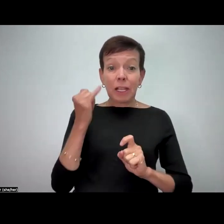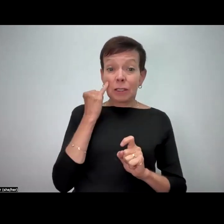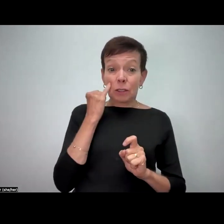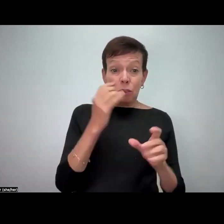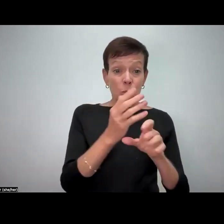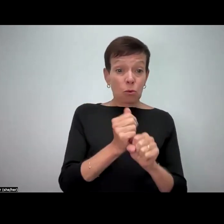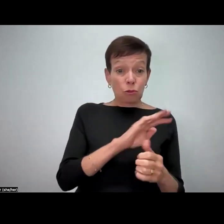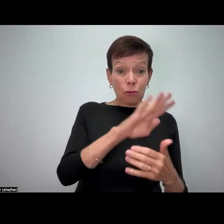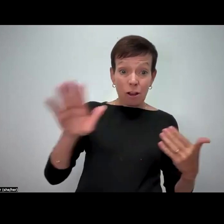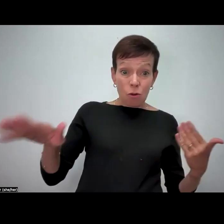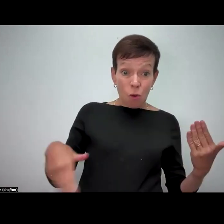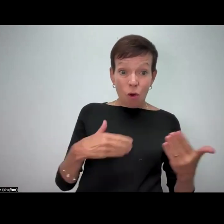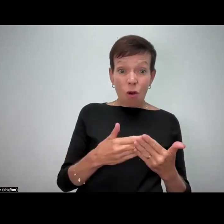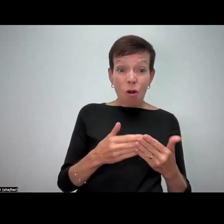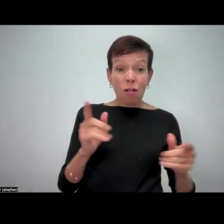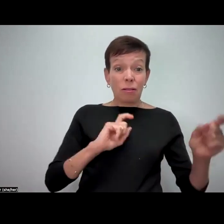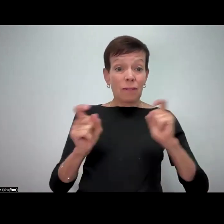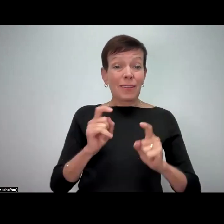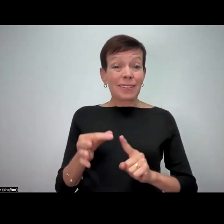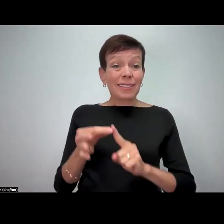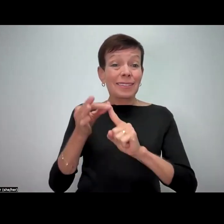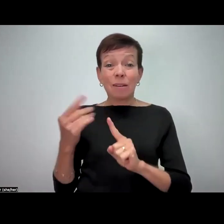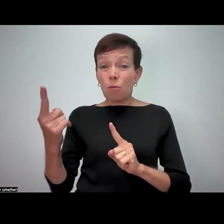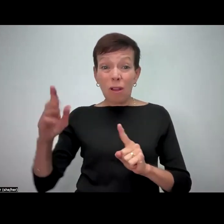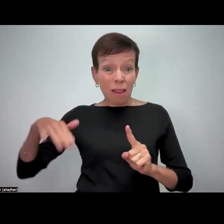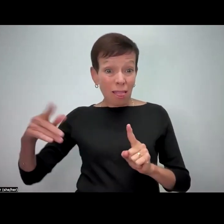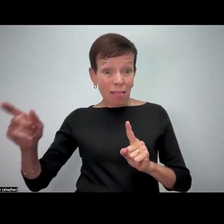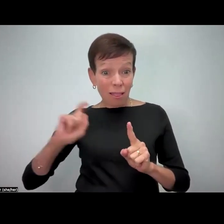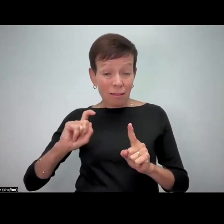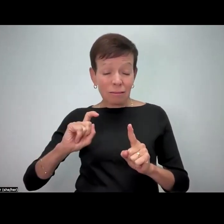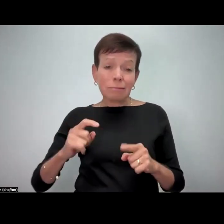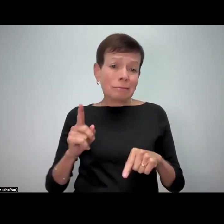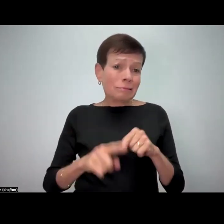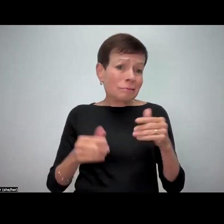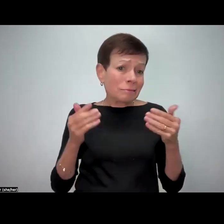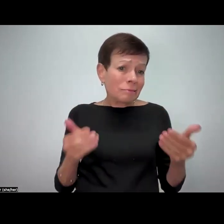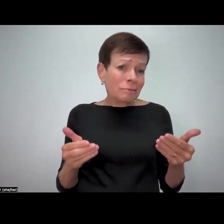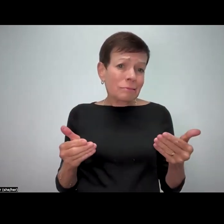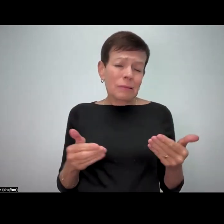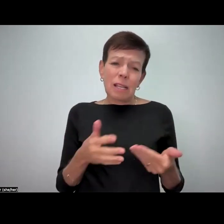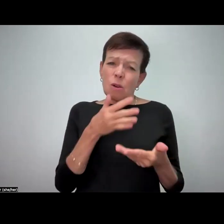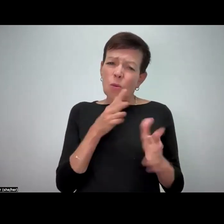not going to be able to do this project, we don't want you to have to, you know, cancel the project.